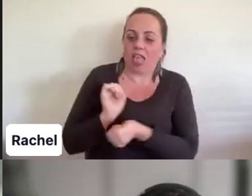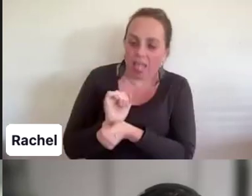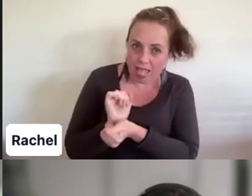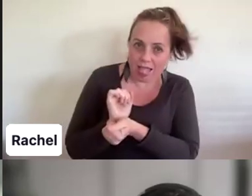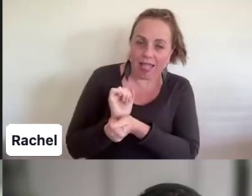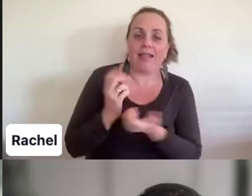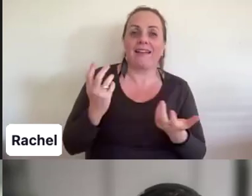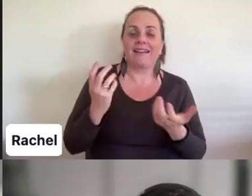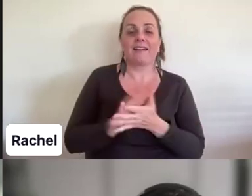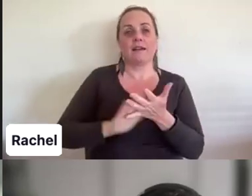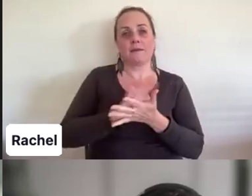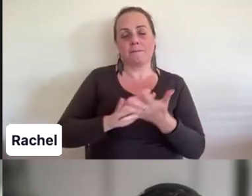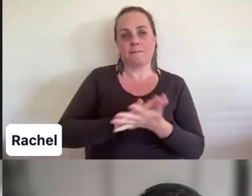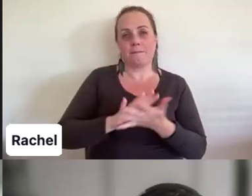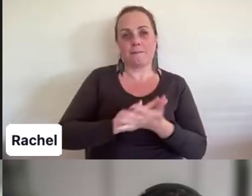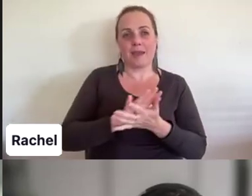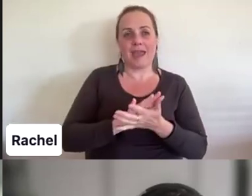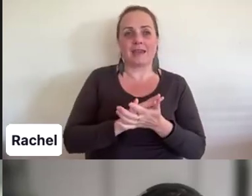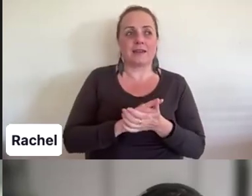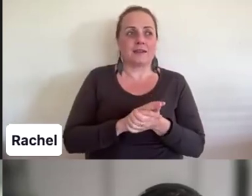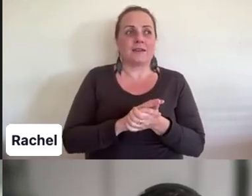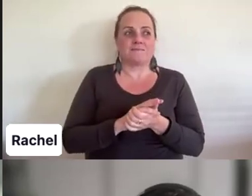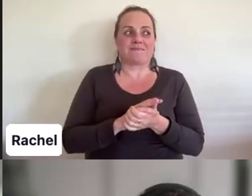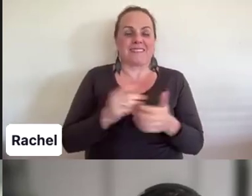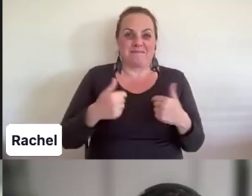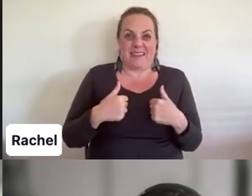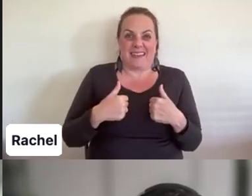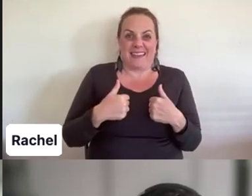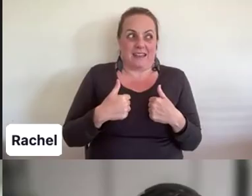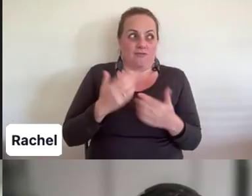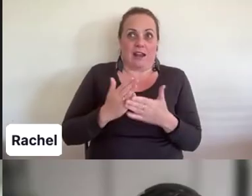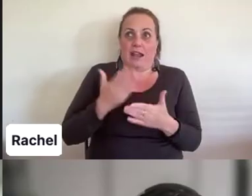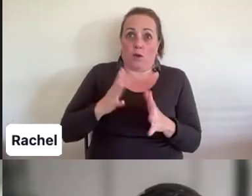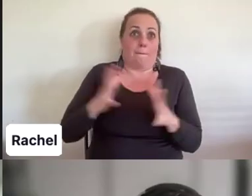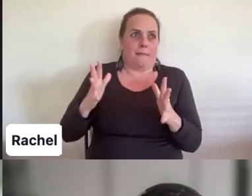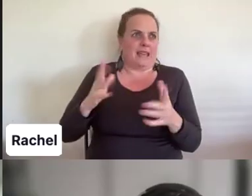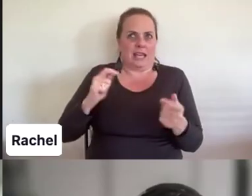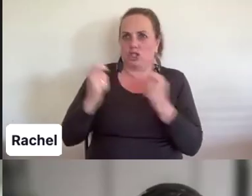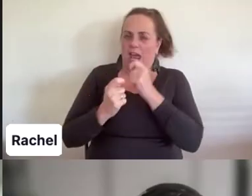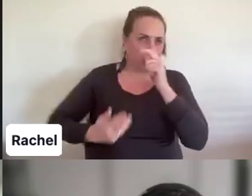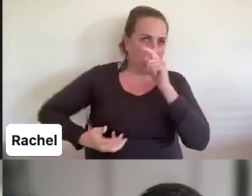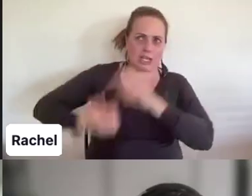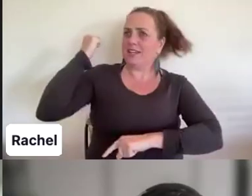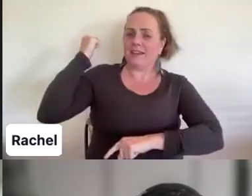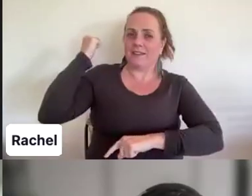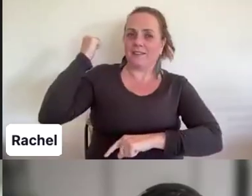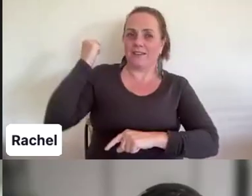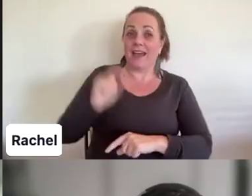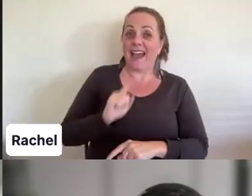of someone who really wants to achieve big change, they're just not good enough at the moment and we